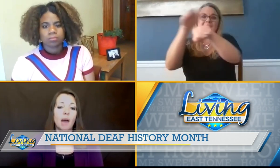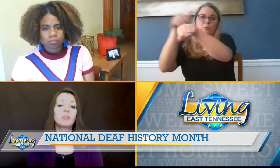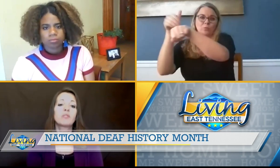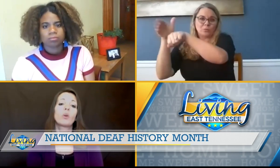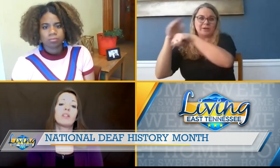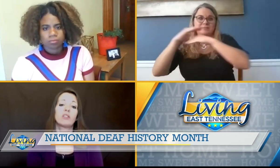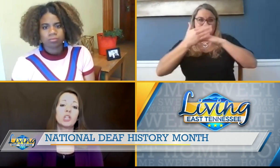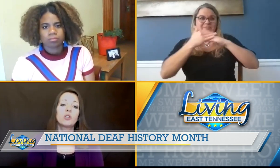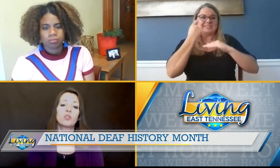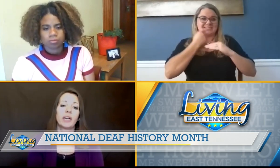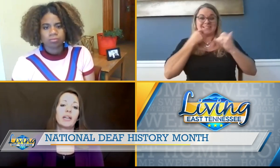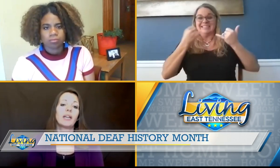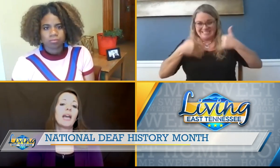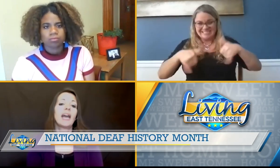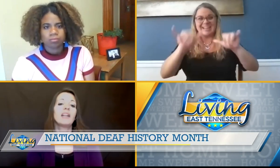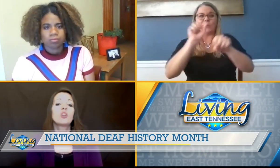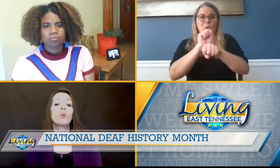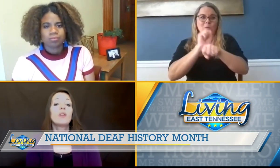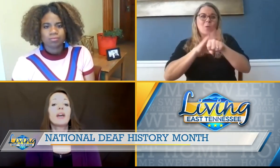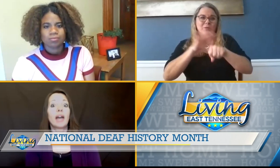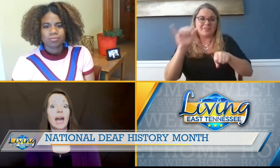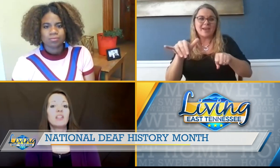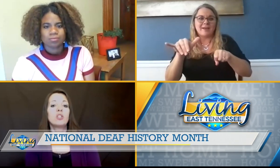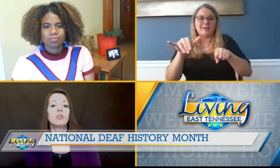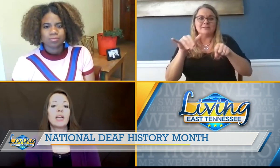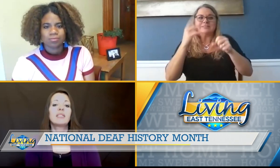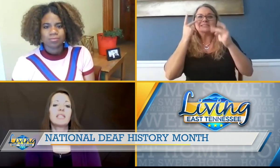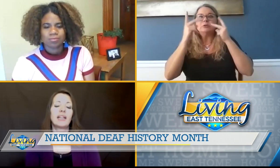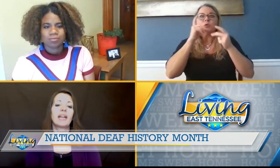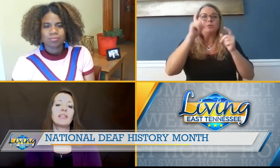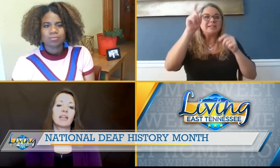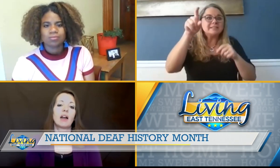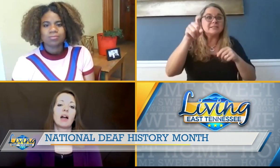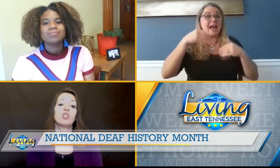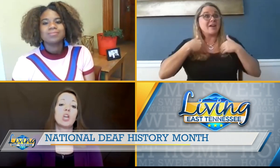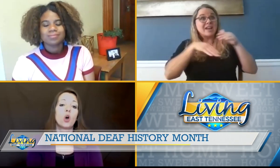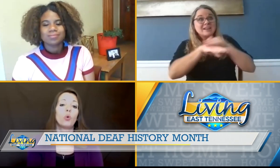FAMILIES. A LOT OF FAMILIES ARE WORKING AT HOME AND SO THEY MAY NOT